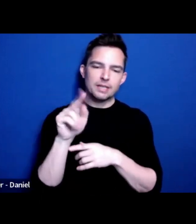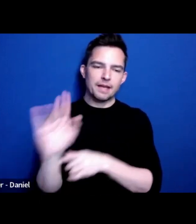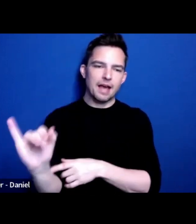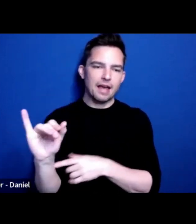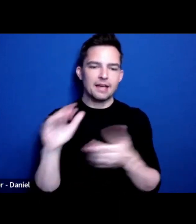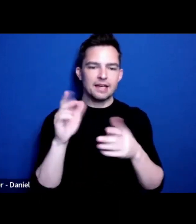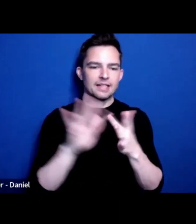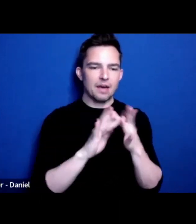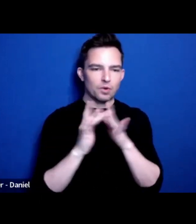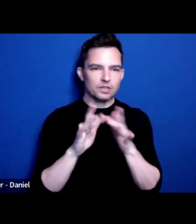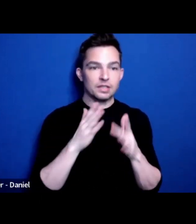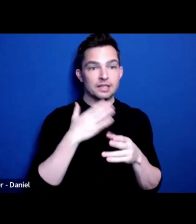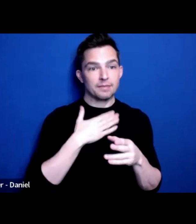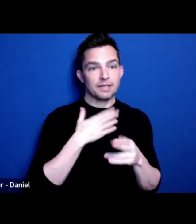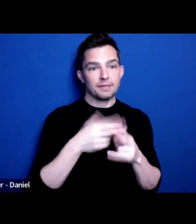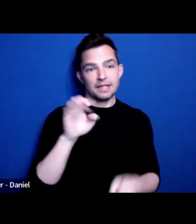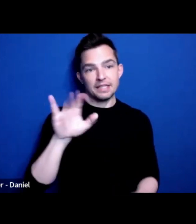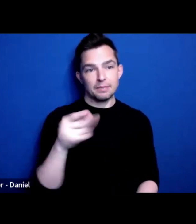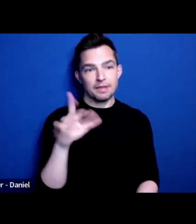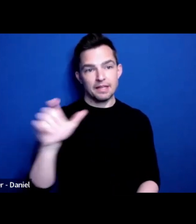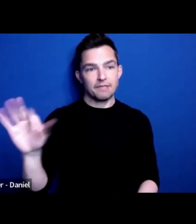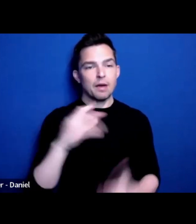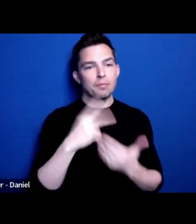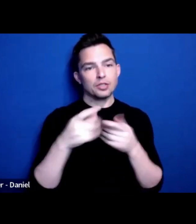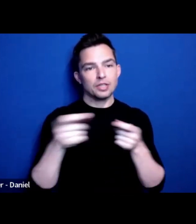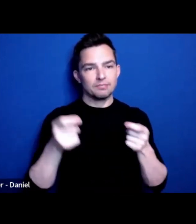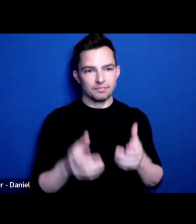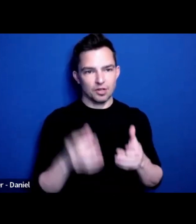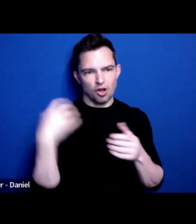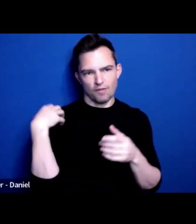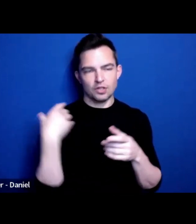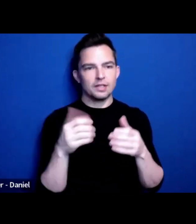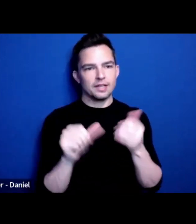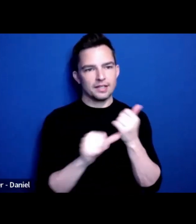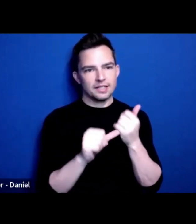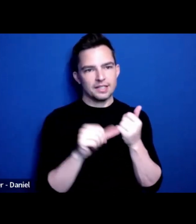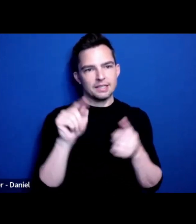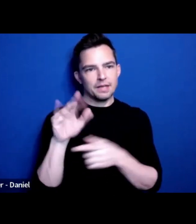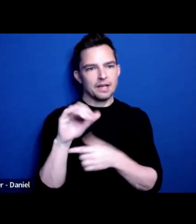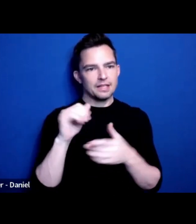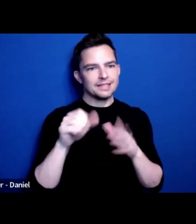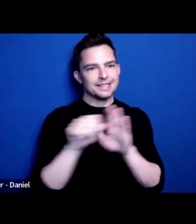name is Elizabeth Leef and I am one of the project officers assisting the TBI State Partnership Program. I share